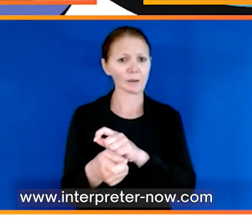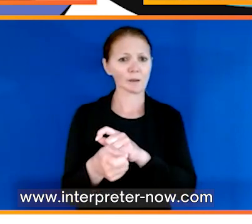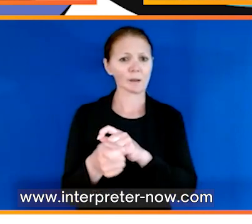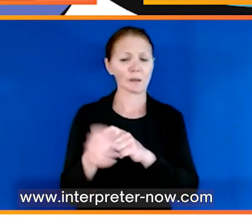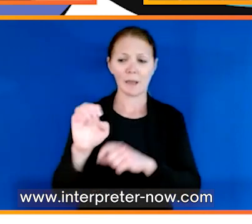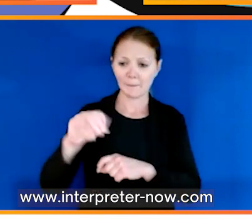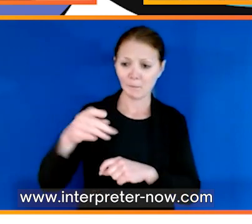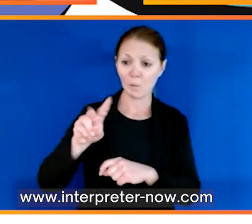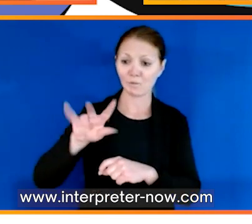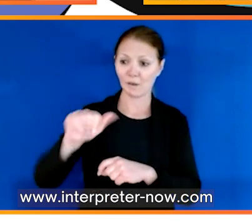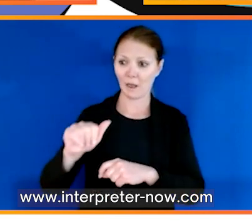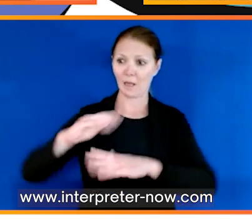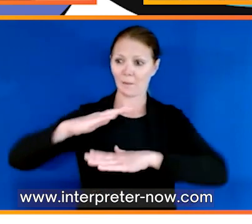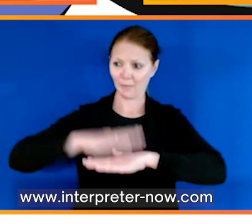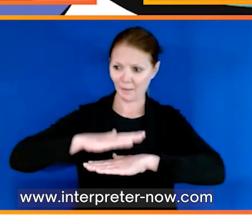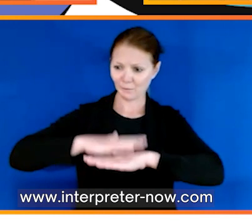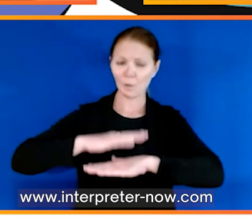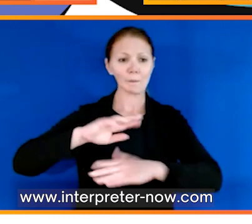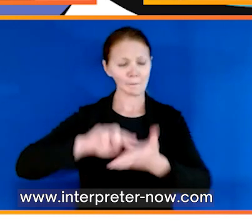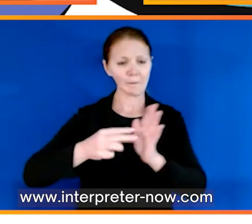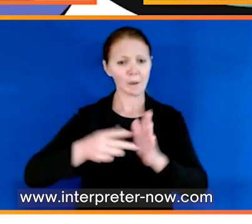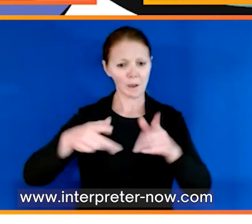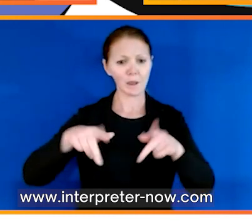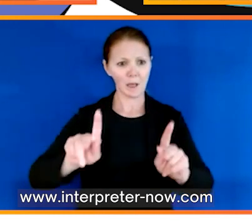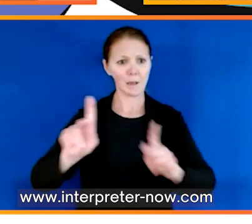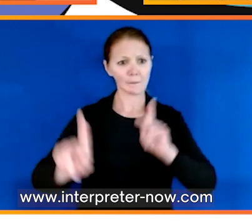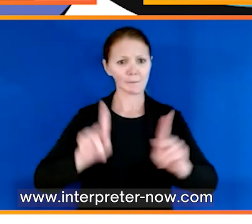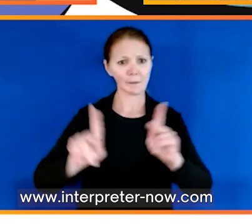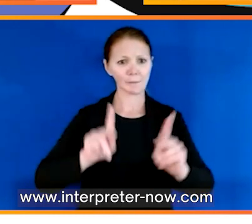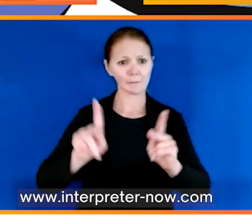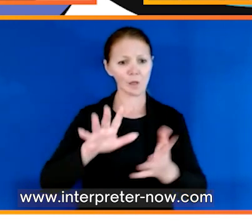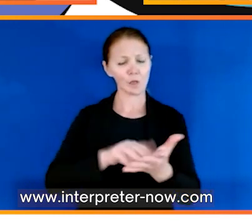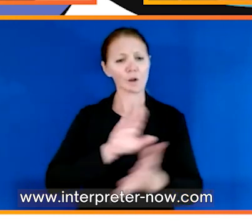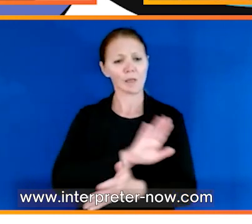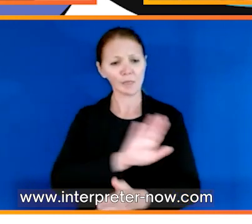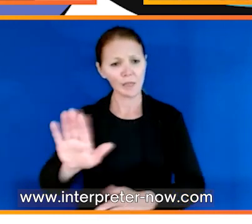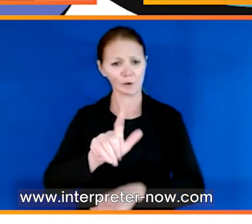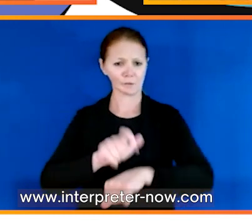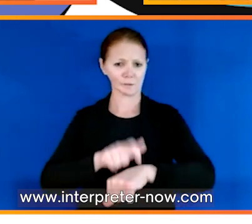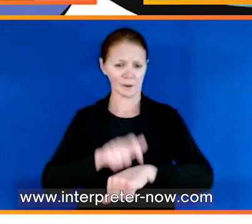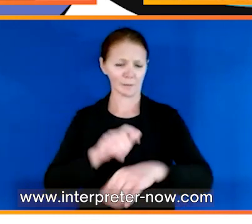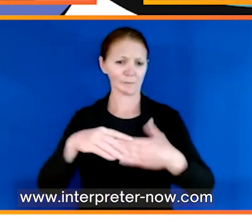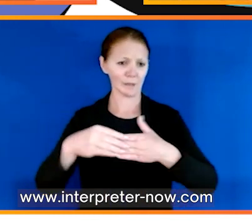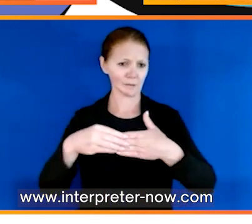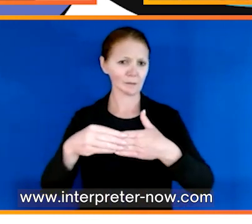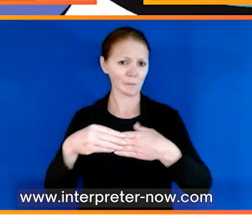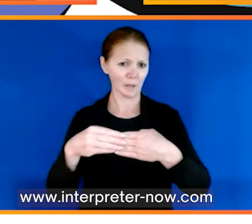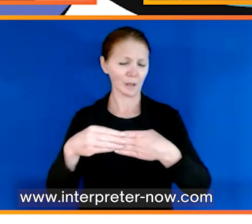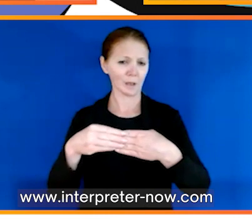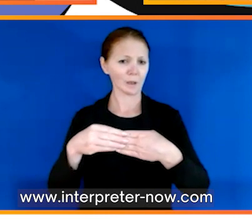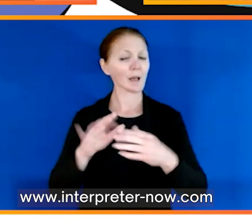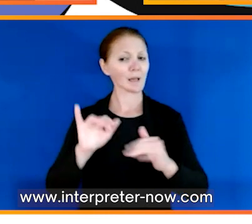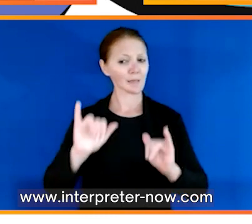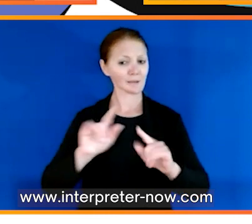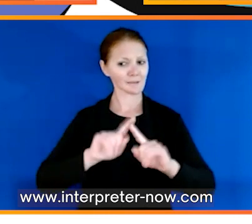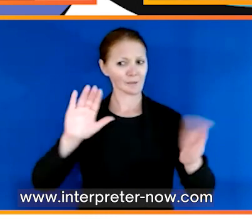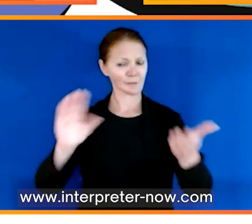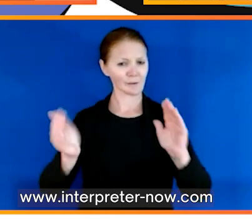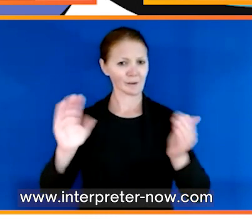to learn on their own time, which is different than a lot of what you've been doing, where